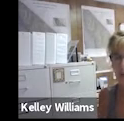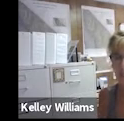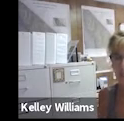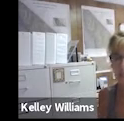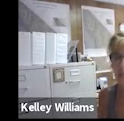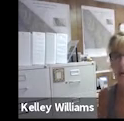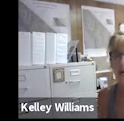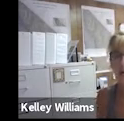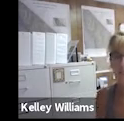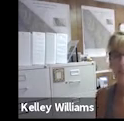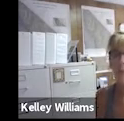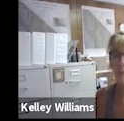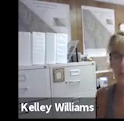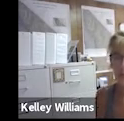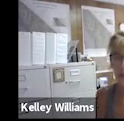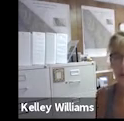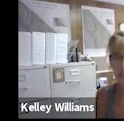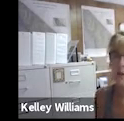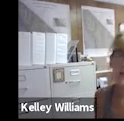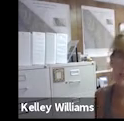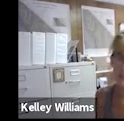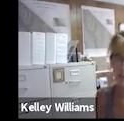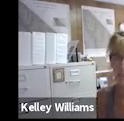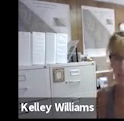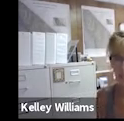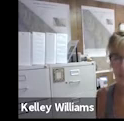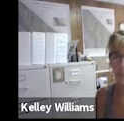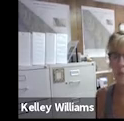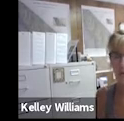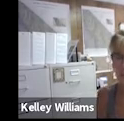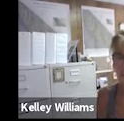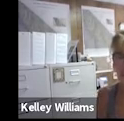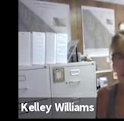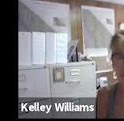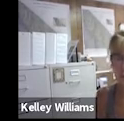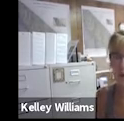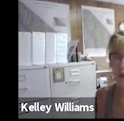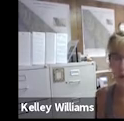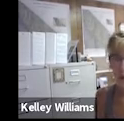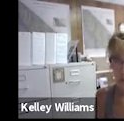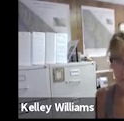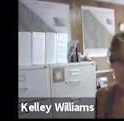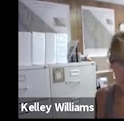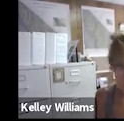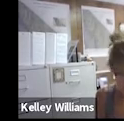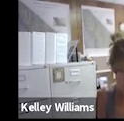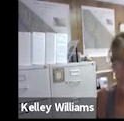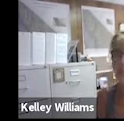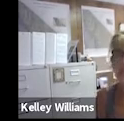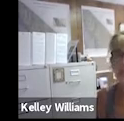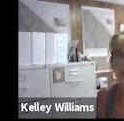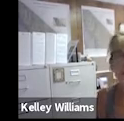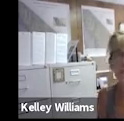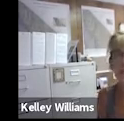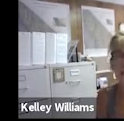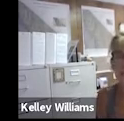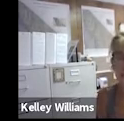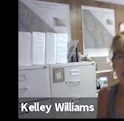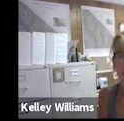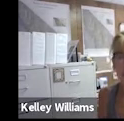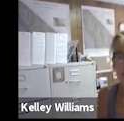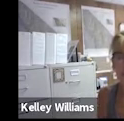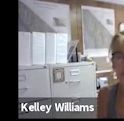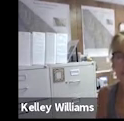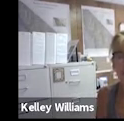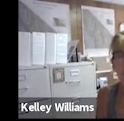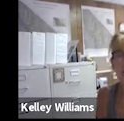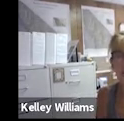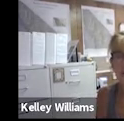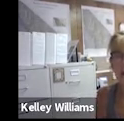Kelley Williams: But it really provided a good teaching moment for some of the parents that would be interacting or adults actually whoever is in the home i'm.